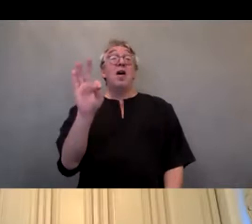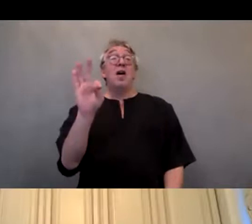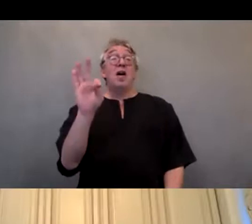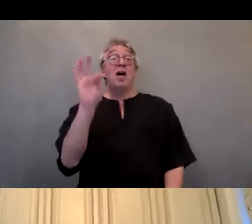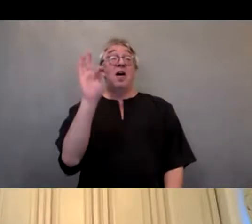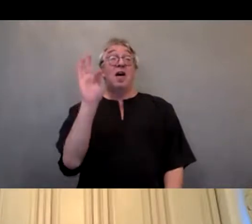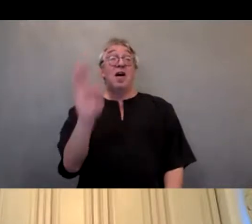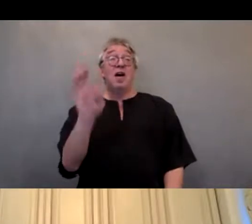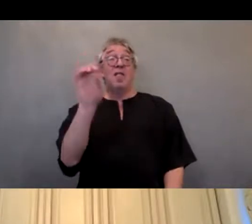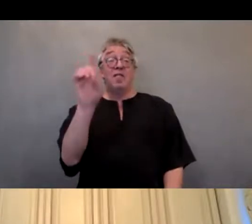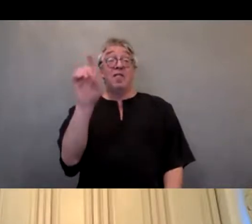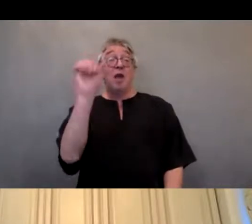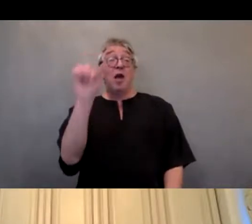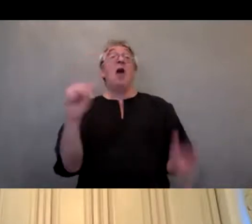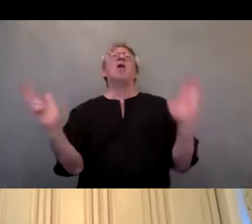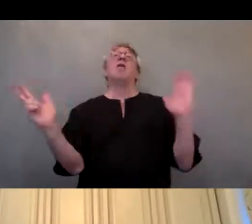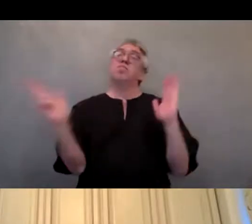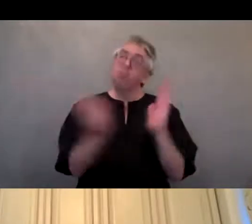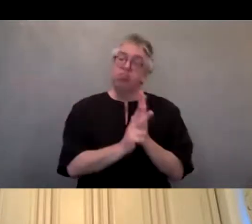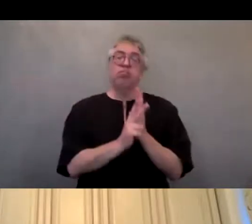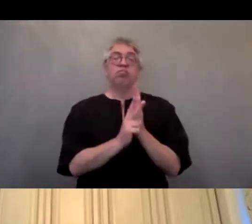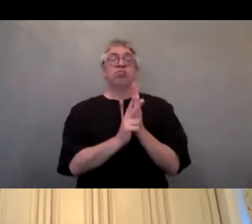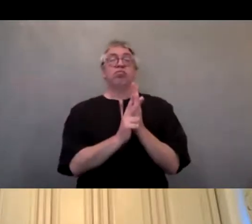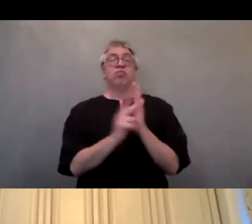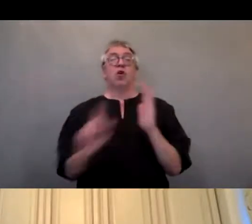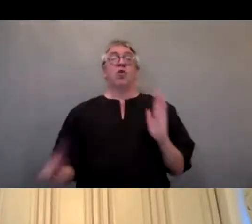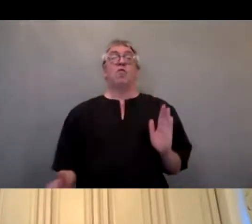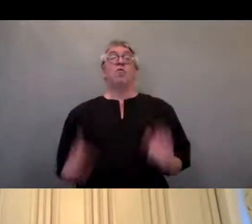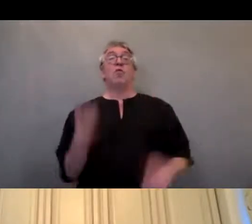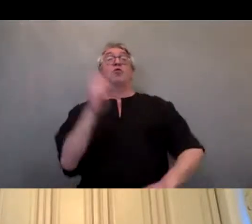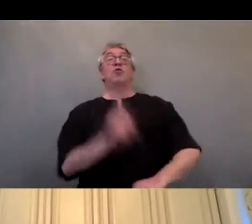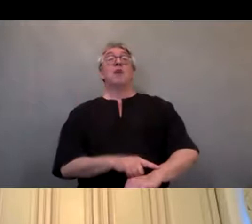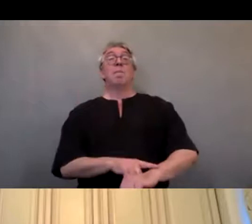asymmetrical hearing loss. Now